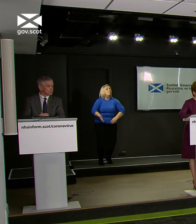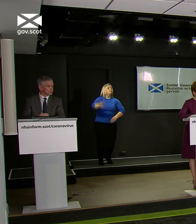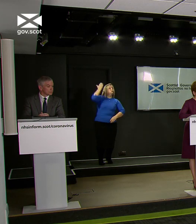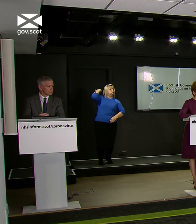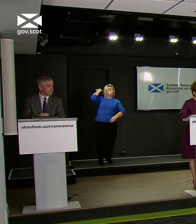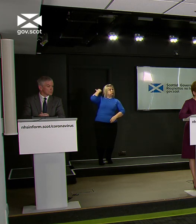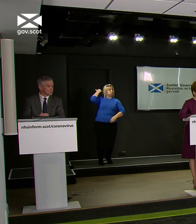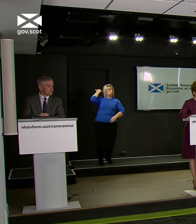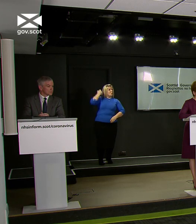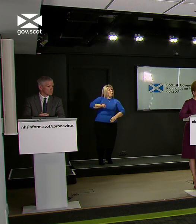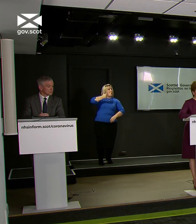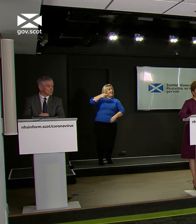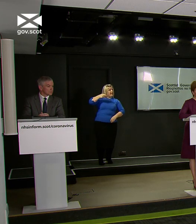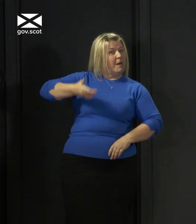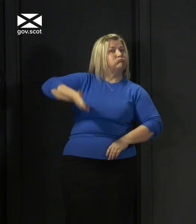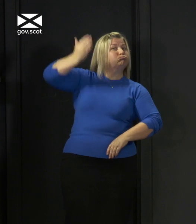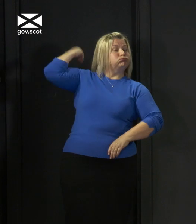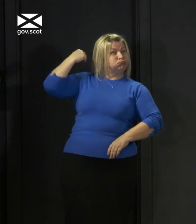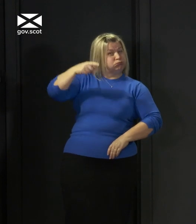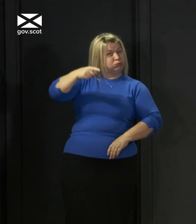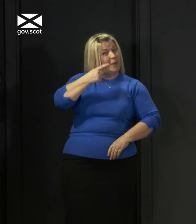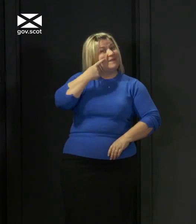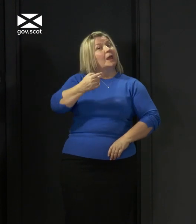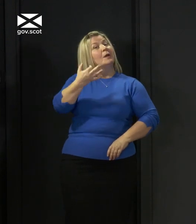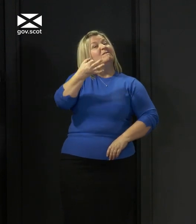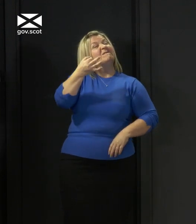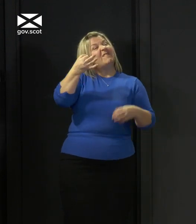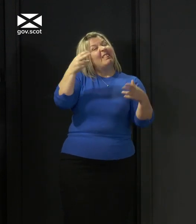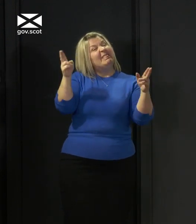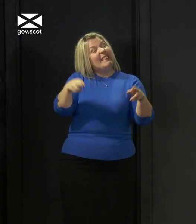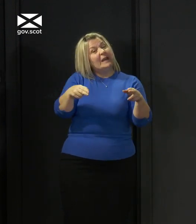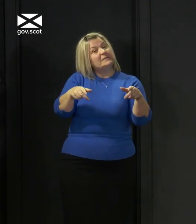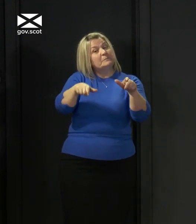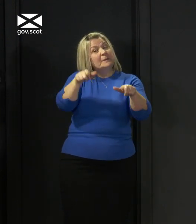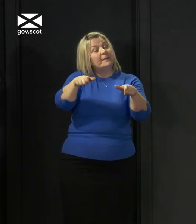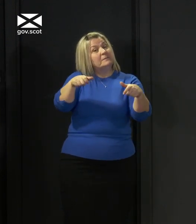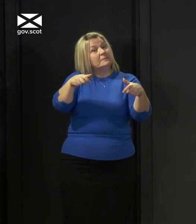people have died and I I don't think it is possible to answer questions like